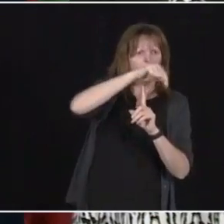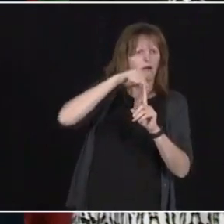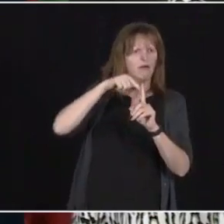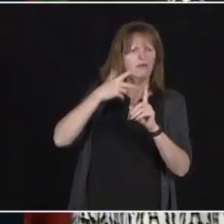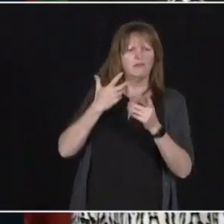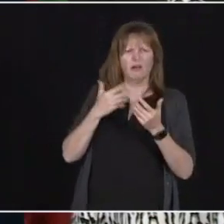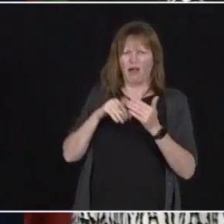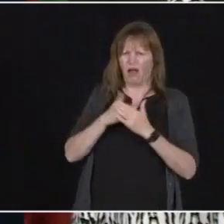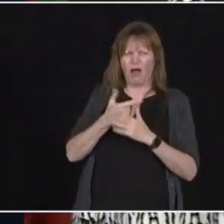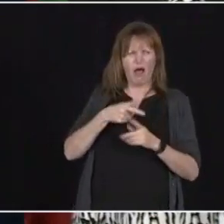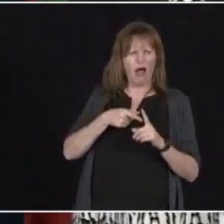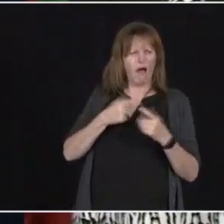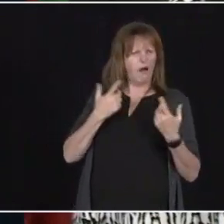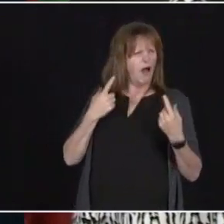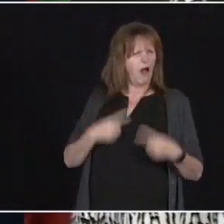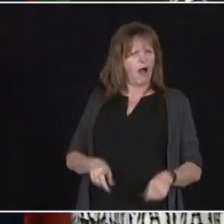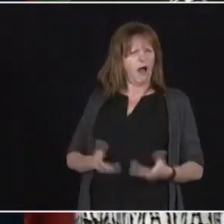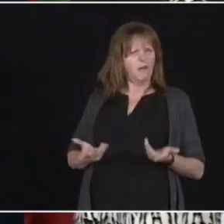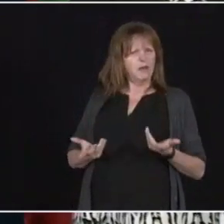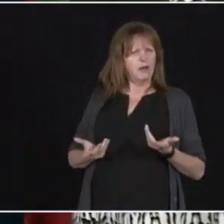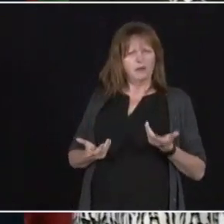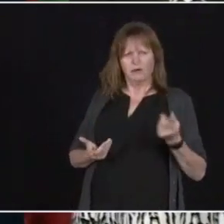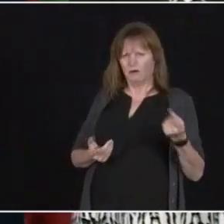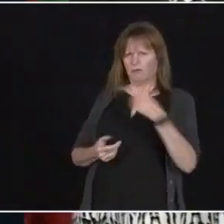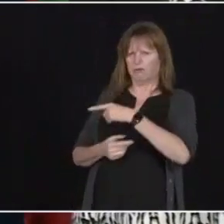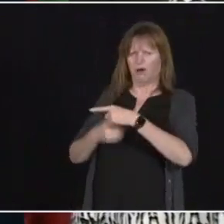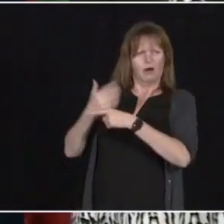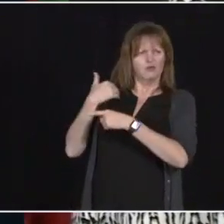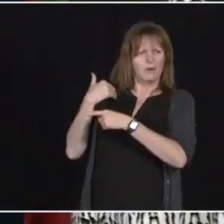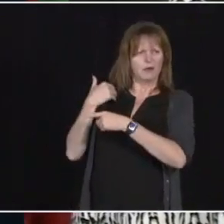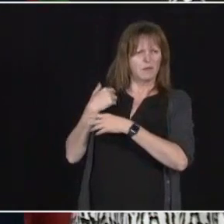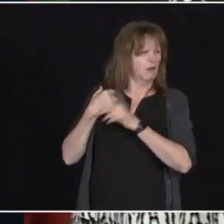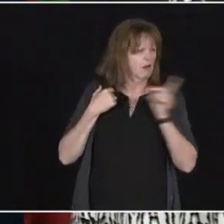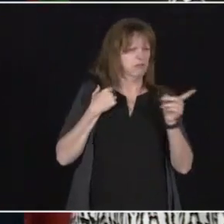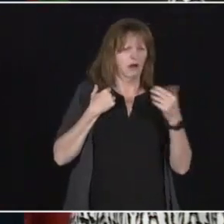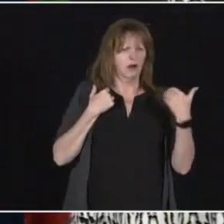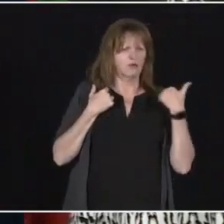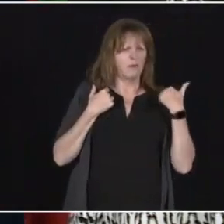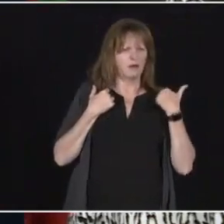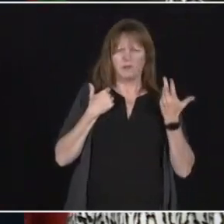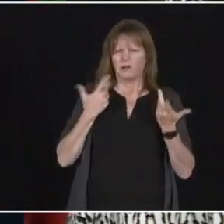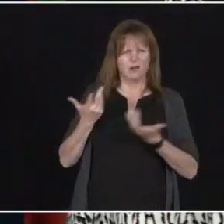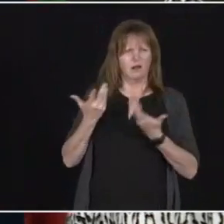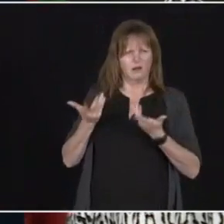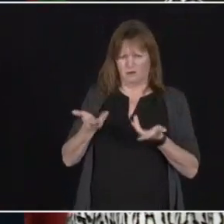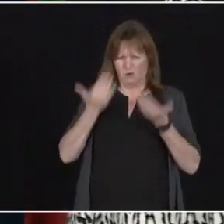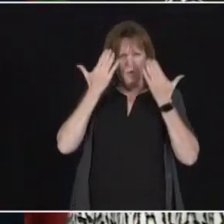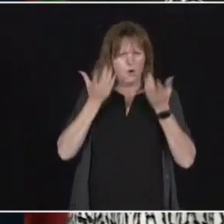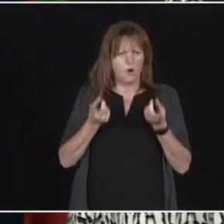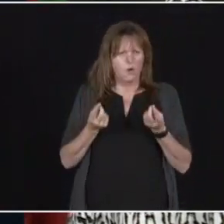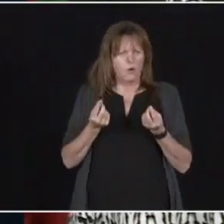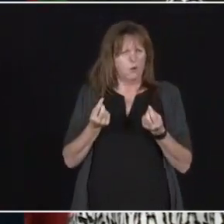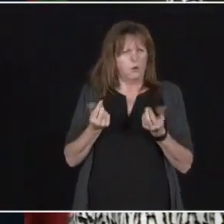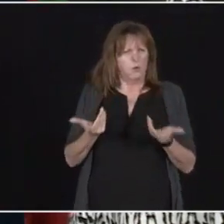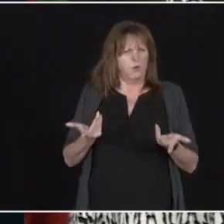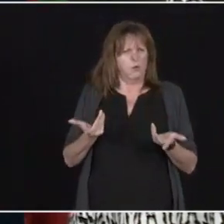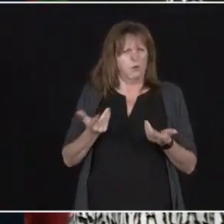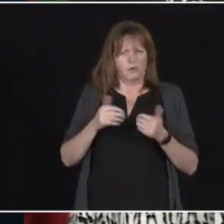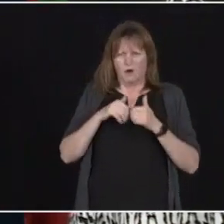people in contact with the viruses are not properly traced, so exactly how did this happen? How is it that the hospitals did not know